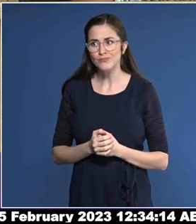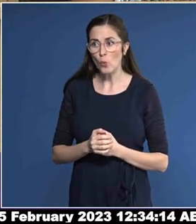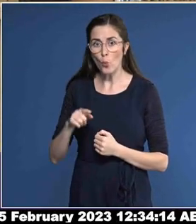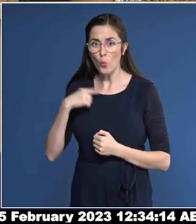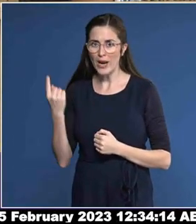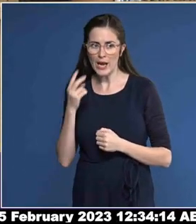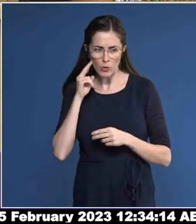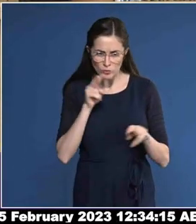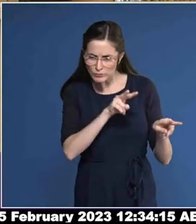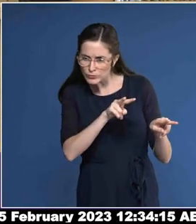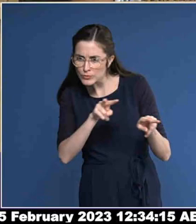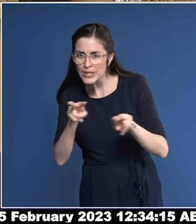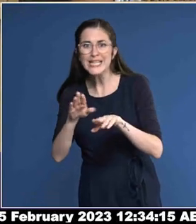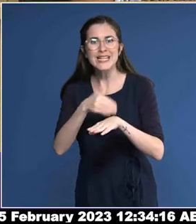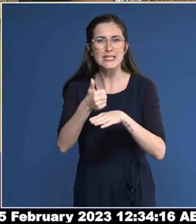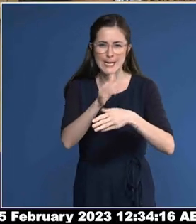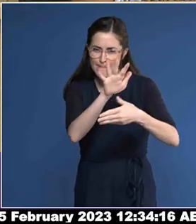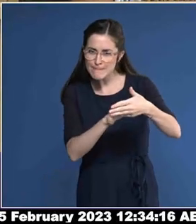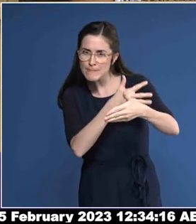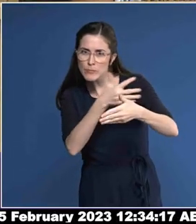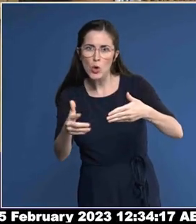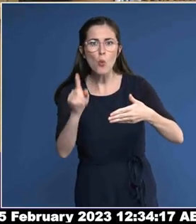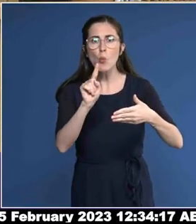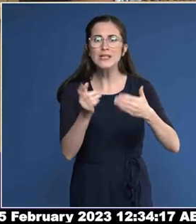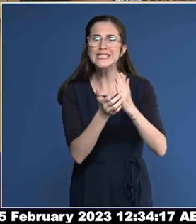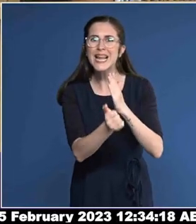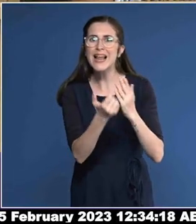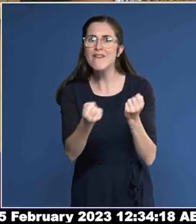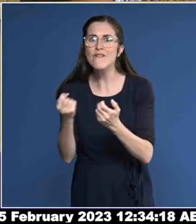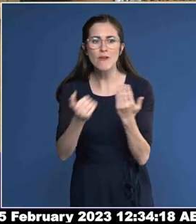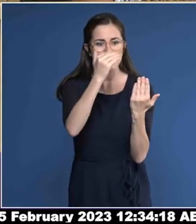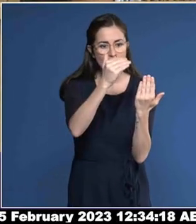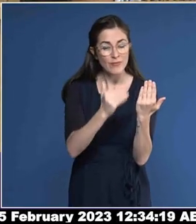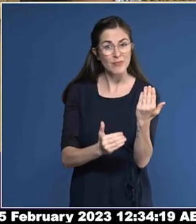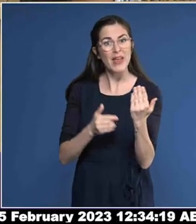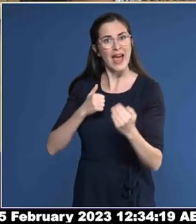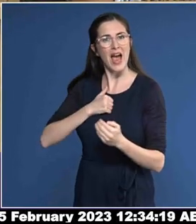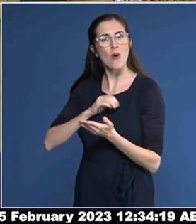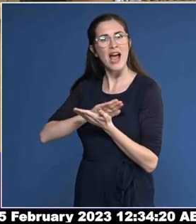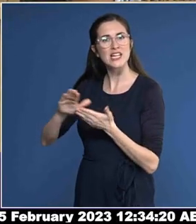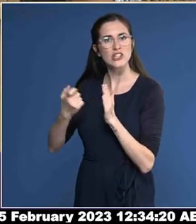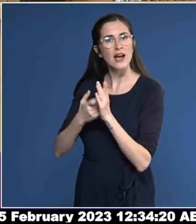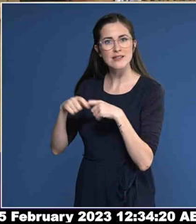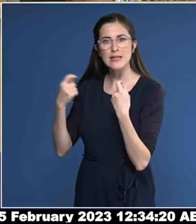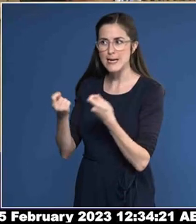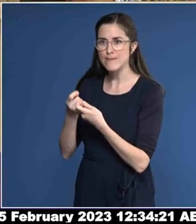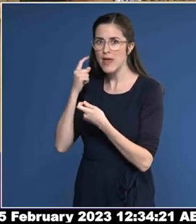So that responsibility is sitting with the People and Culture Committee, yes, and it's on the organisational corrective actions register as well.